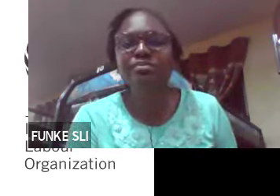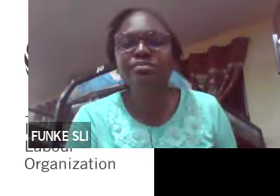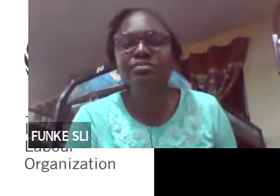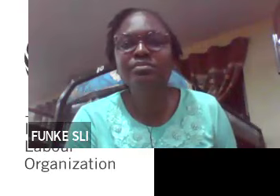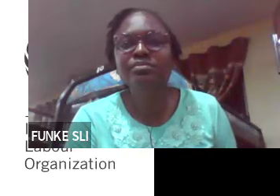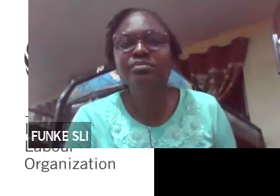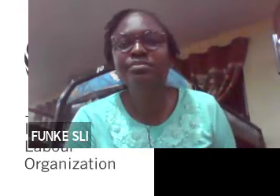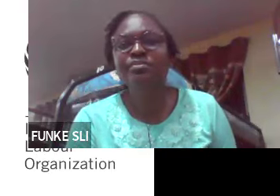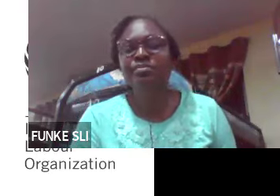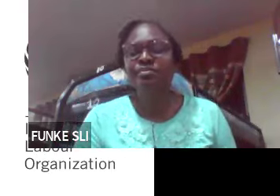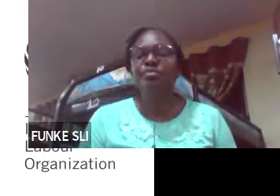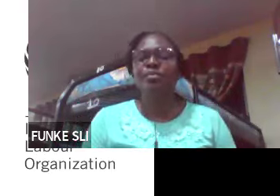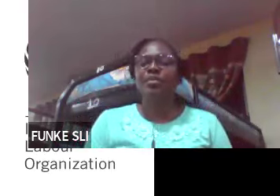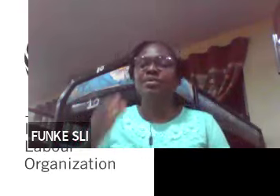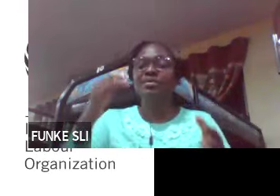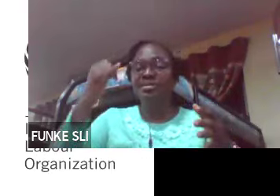Dotun Akinseinde: So I don't know why you would not be able to dream.